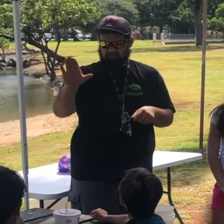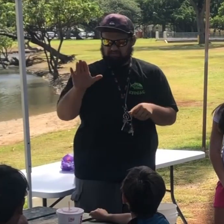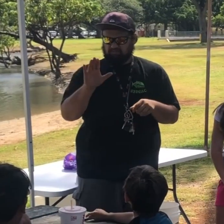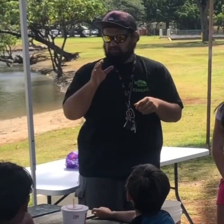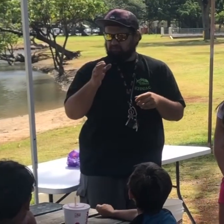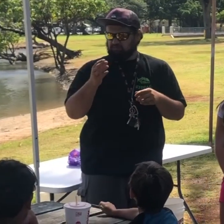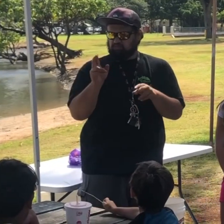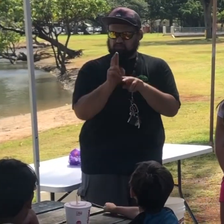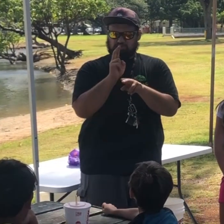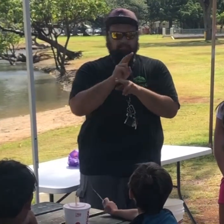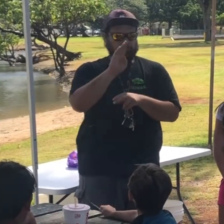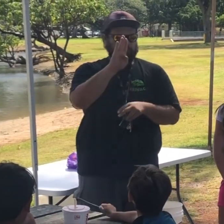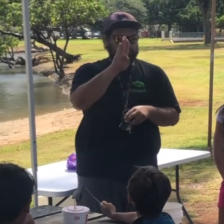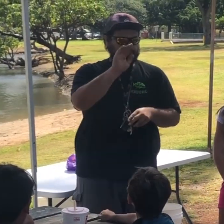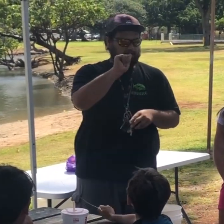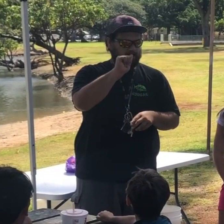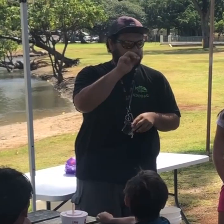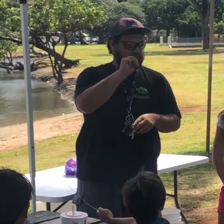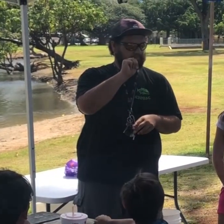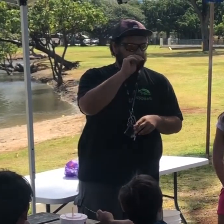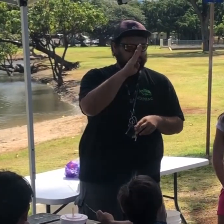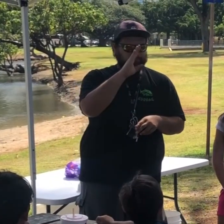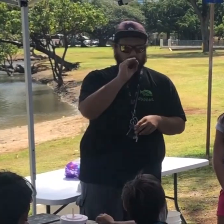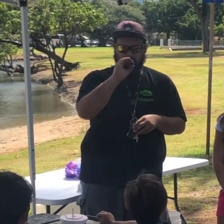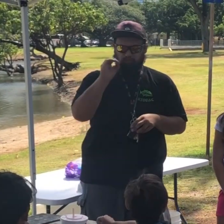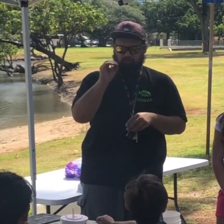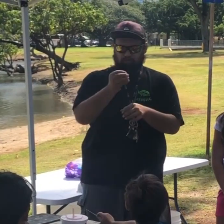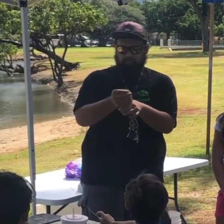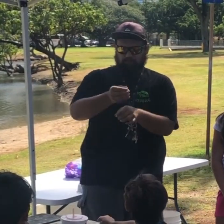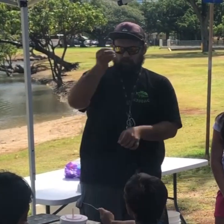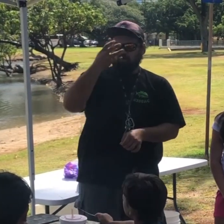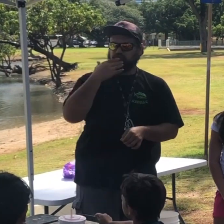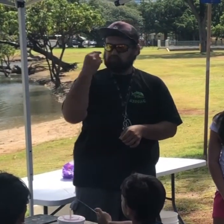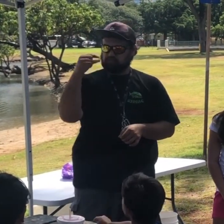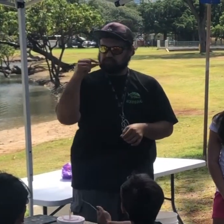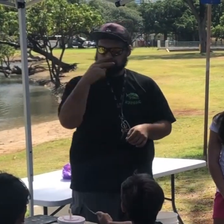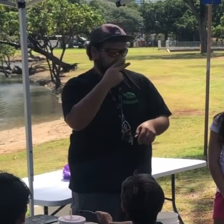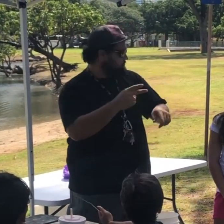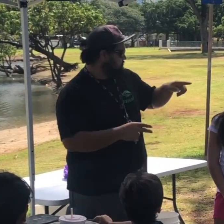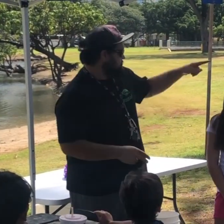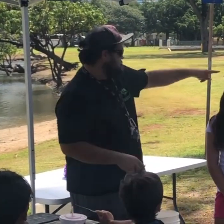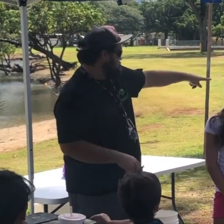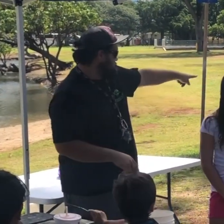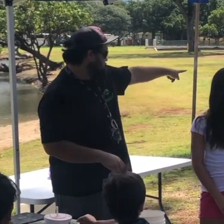You will be using green bamboos as fishing rods!